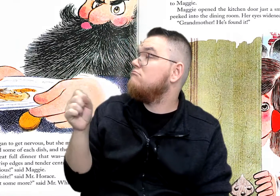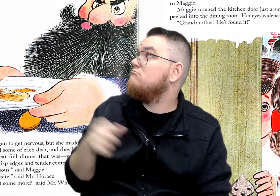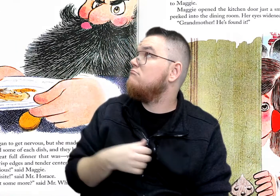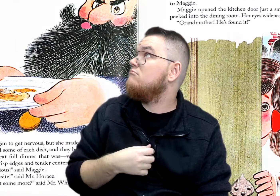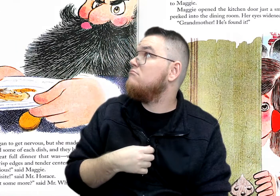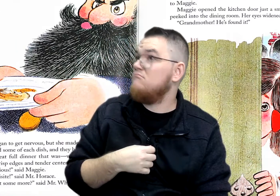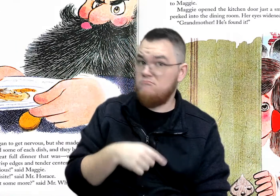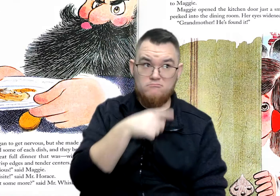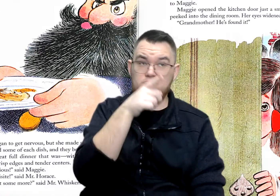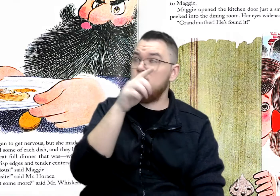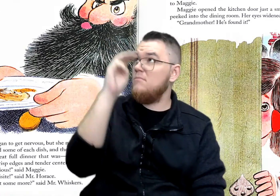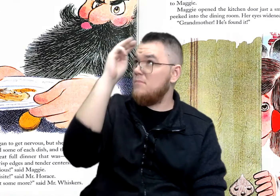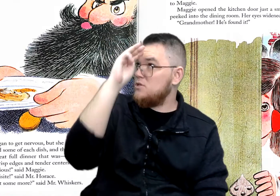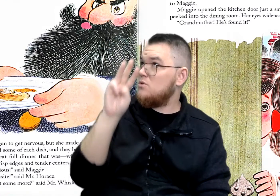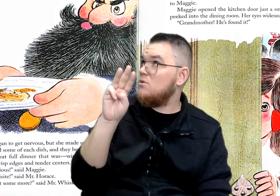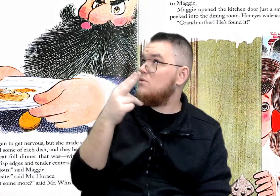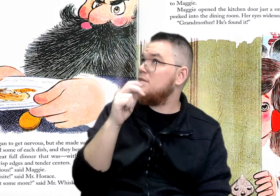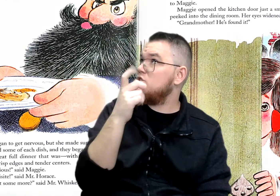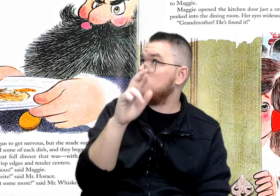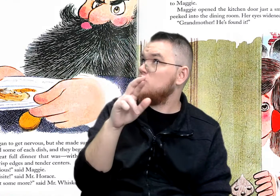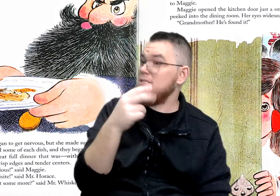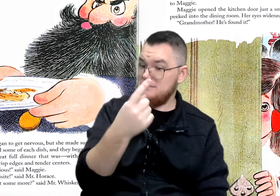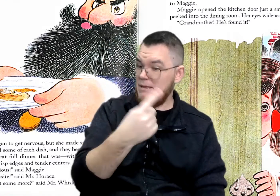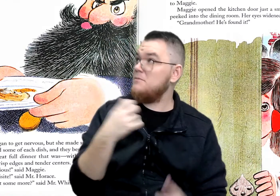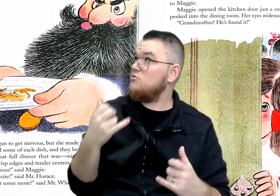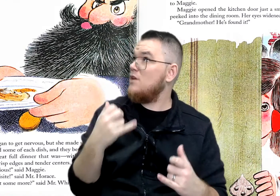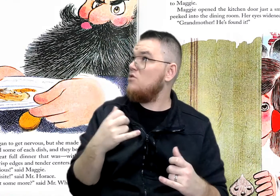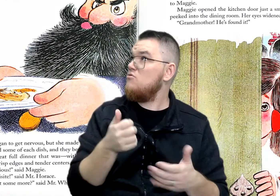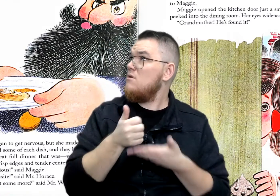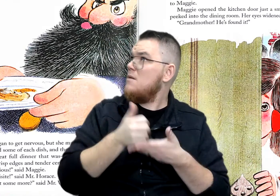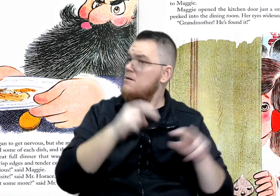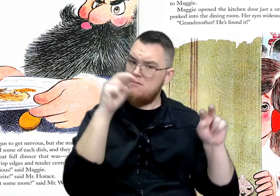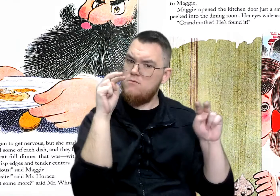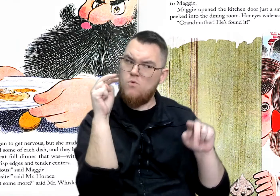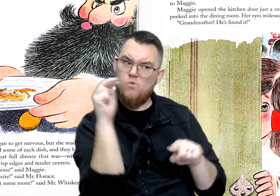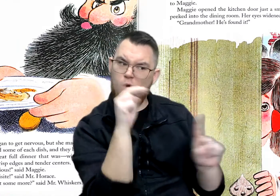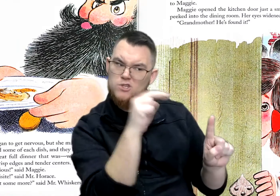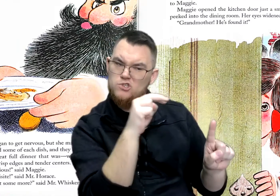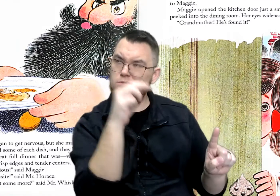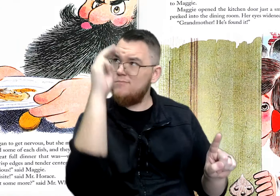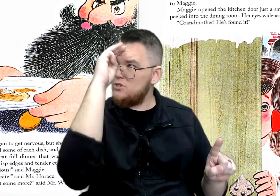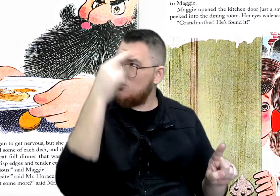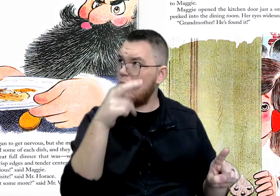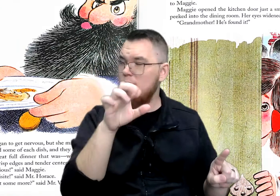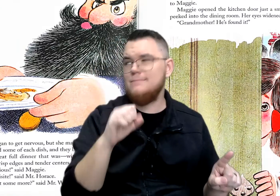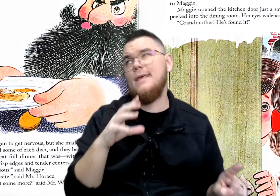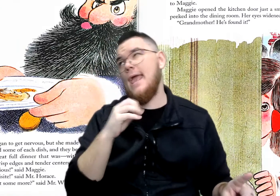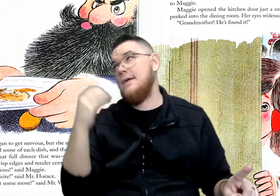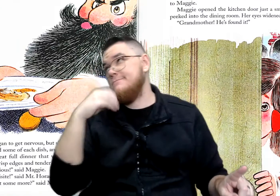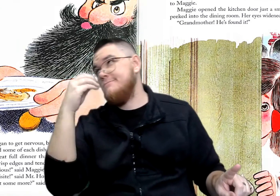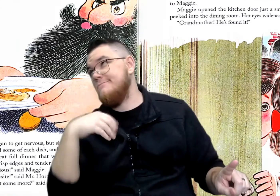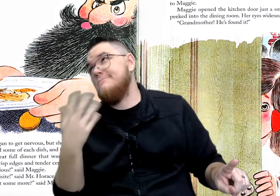“Mr. Whiskers kindly came today to watch Mr. Horace… and to have dinner.”